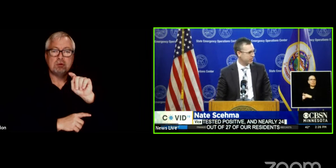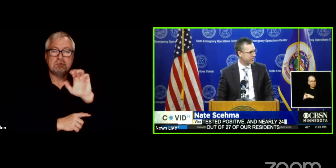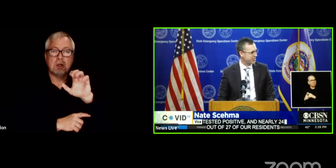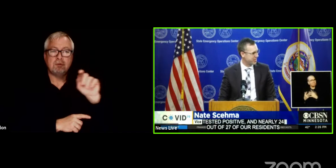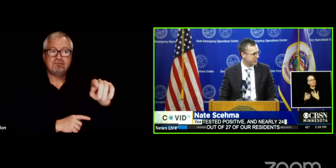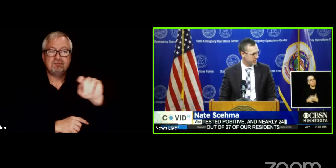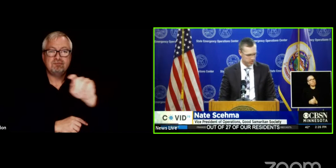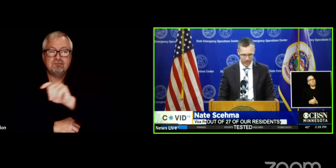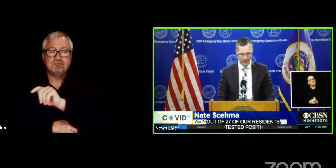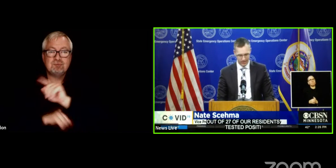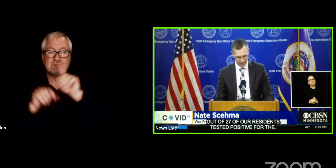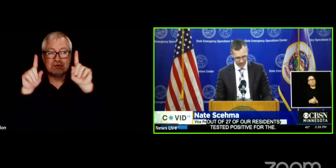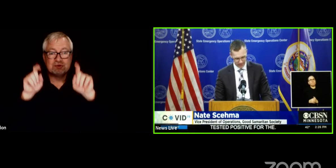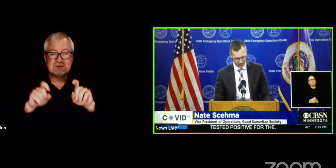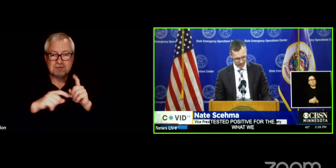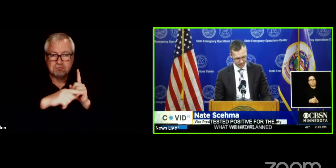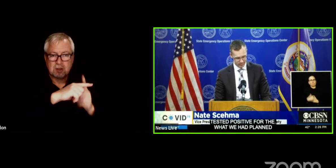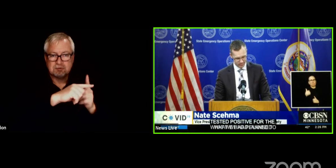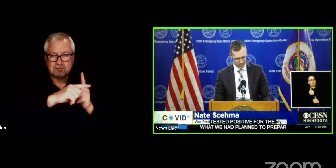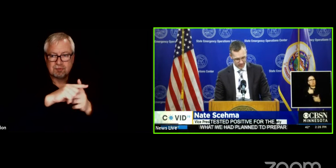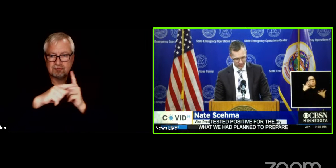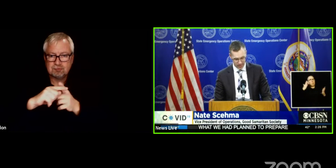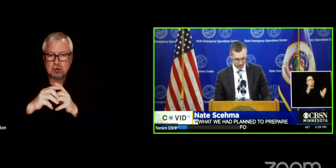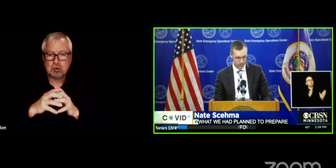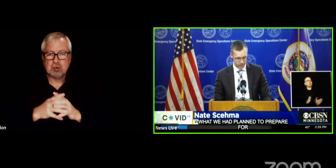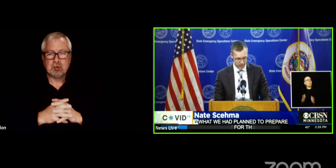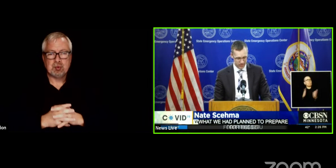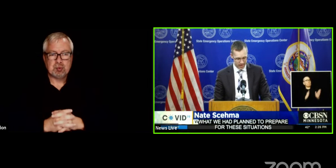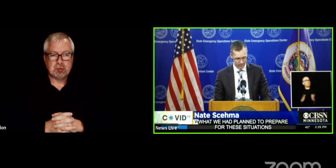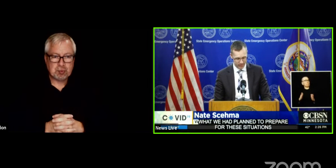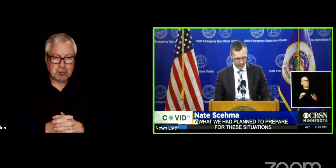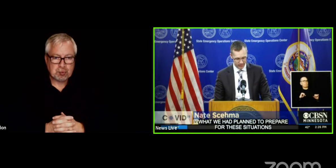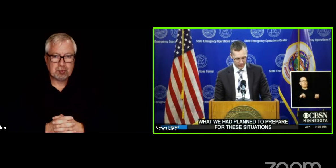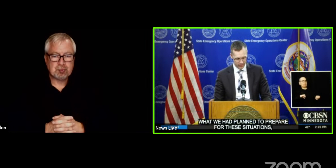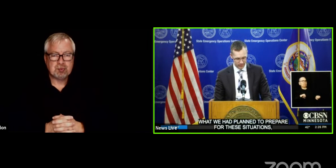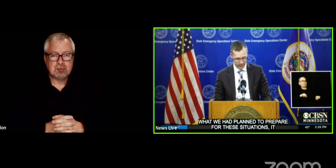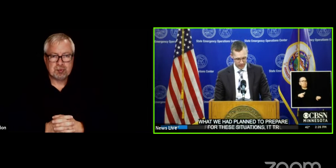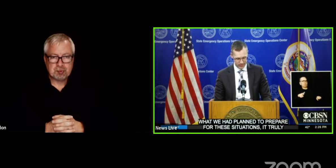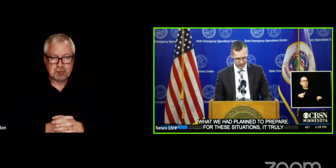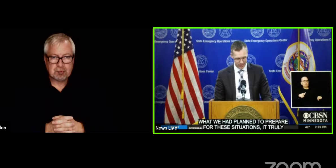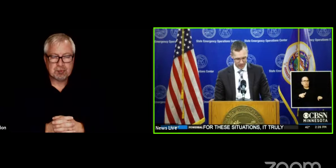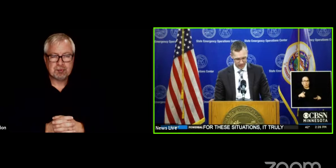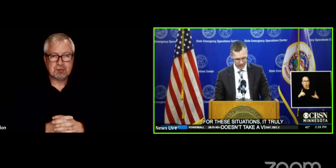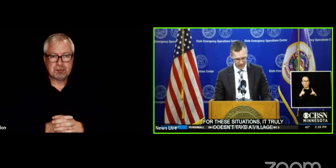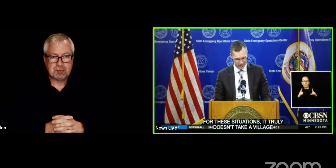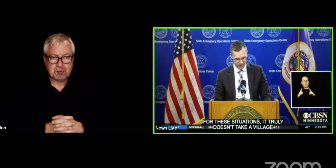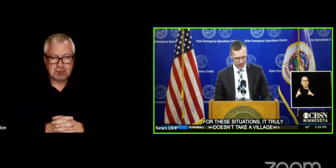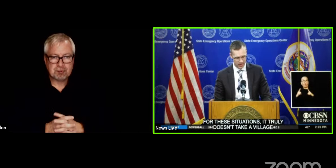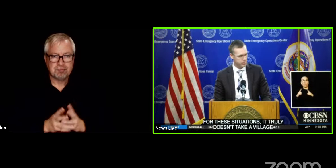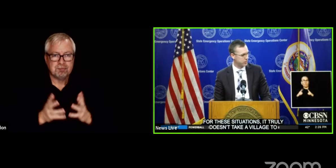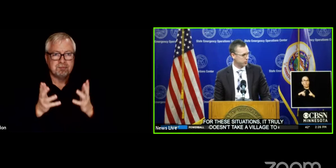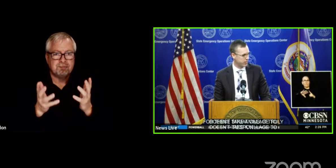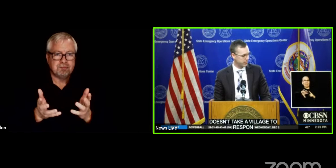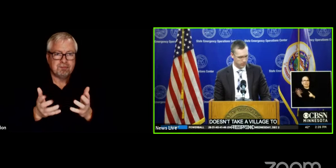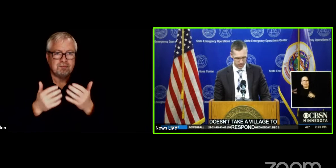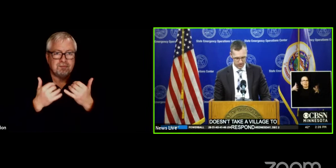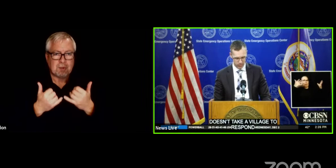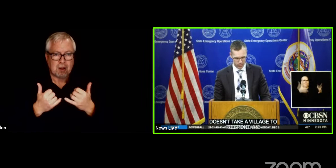VILLAGE TO RESPONDS IN A -- RESPONDS AND NAVIGATE IN A CRAZY TIME LIKE THIS AND I'M SO GRATEFUL FOR THE SUPPORT